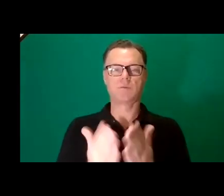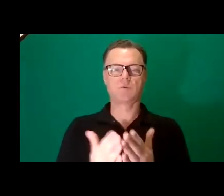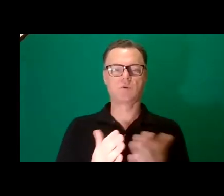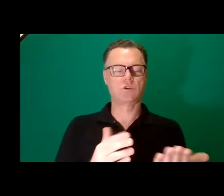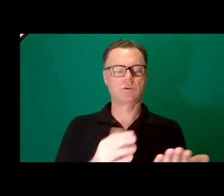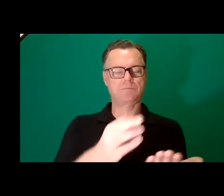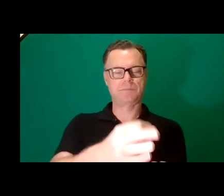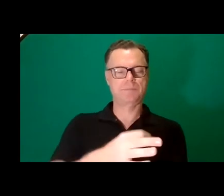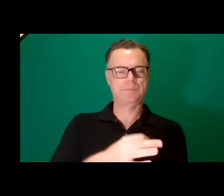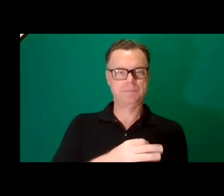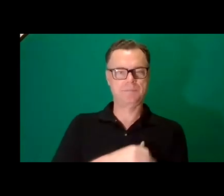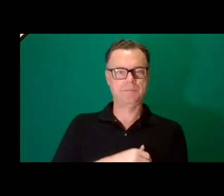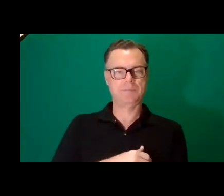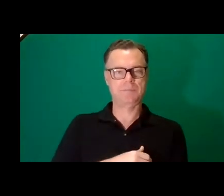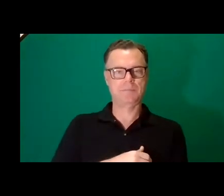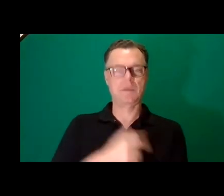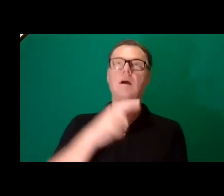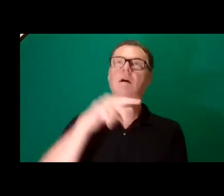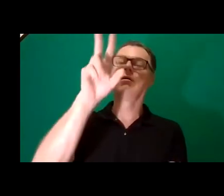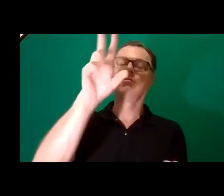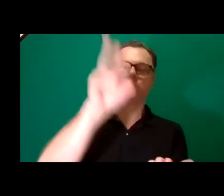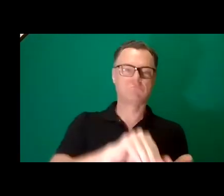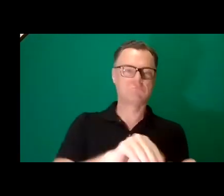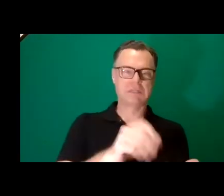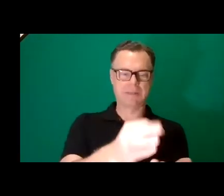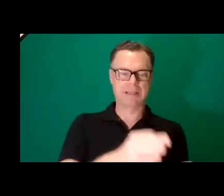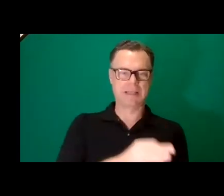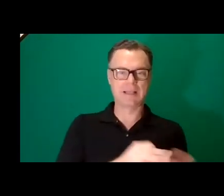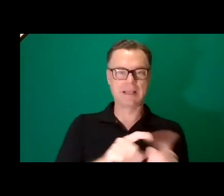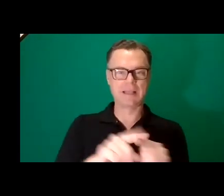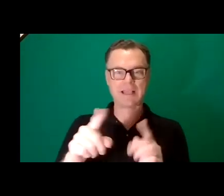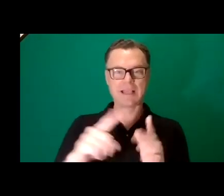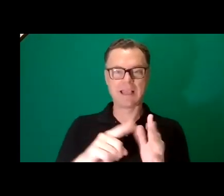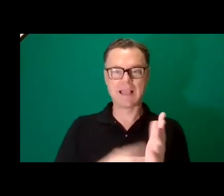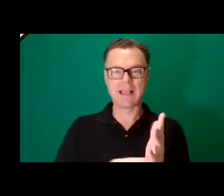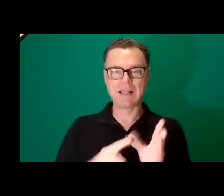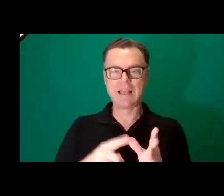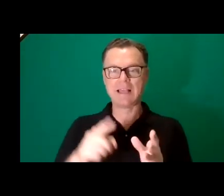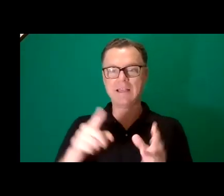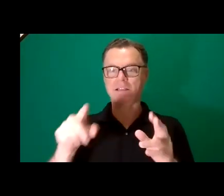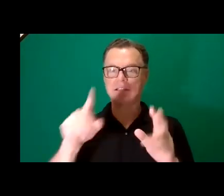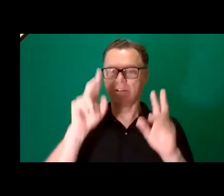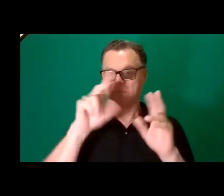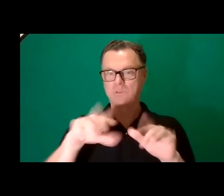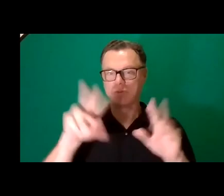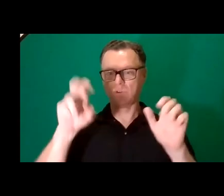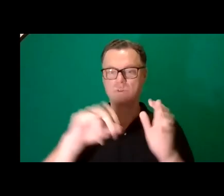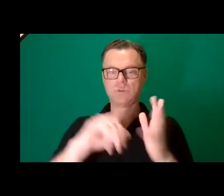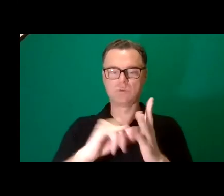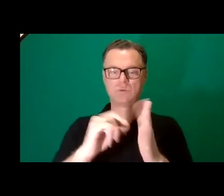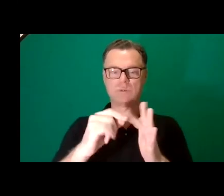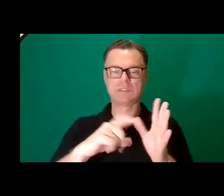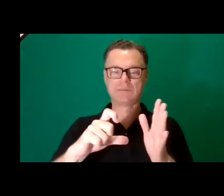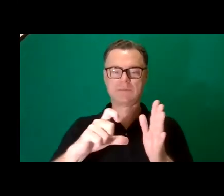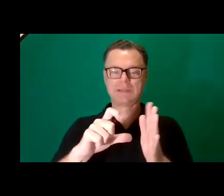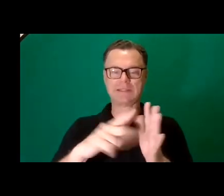sit in class and much like Ala with being a space cadet, I was very quiet and seemingly